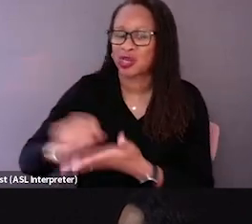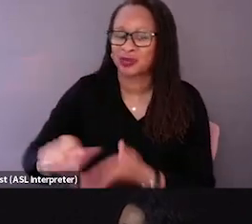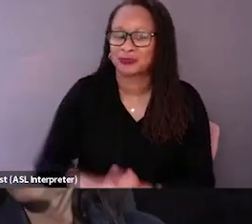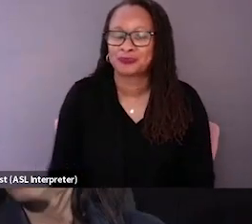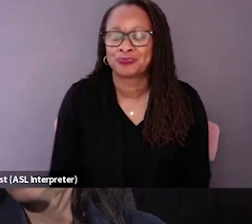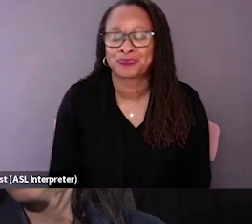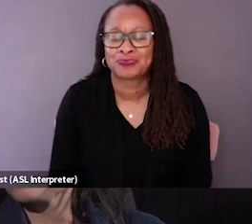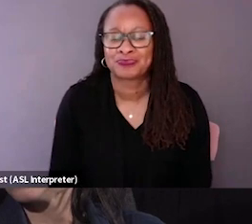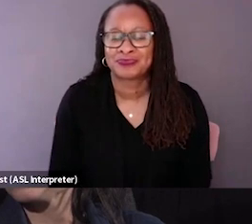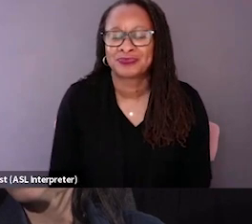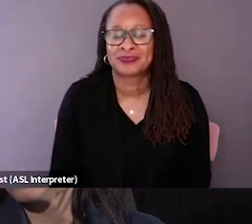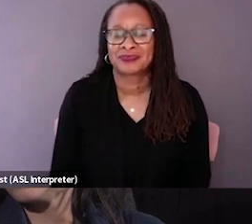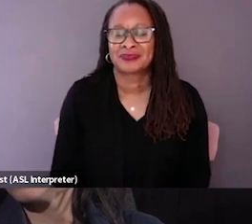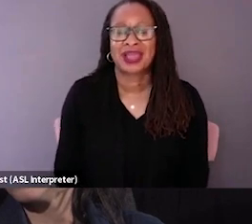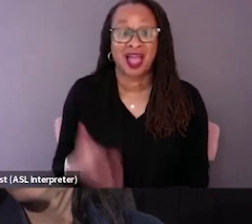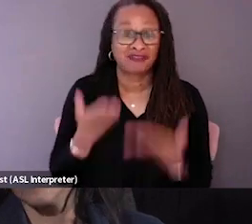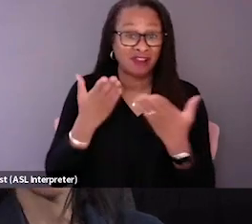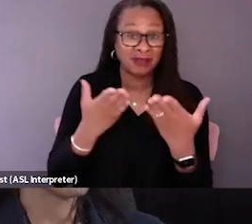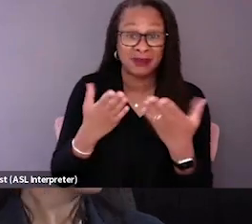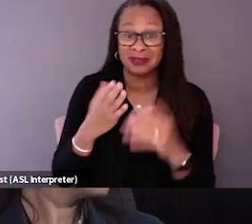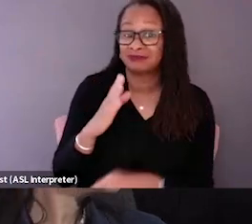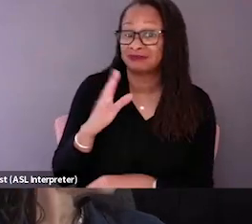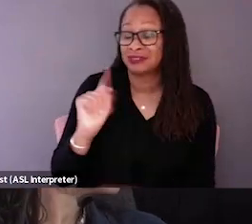I mean I would recommend "Tiger Eyes" to any teenager.